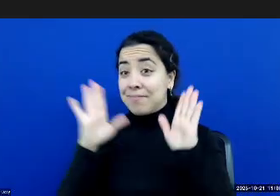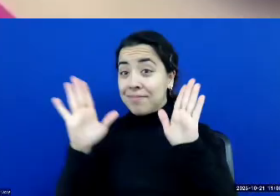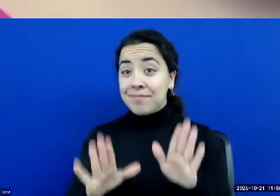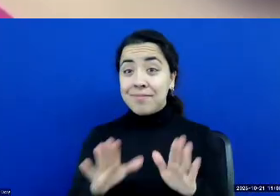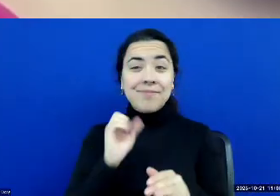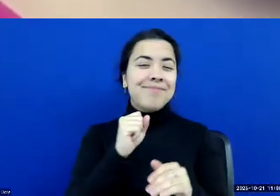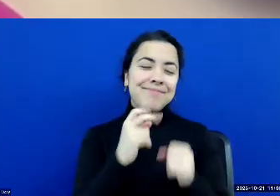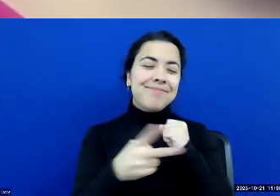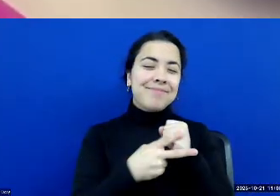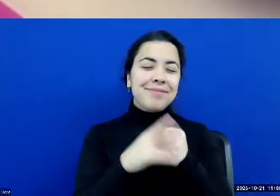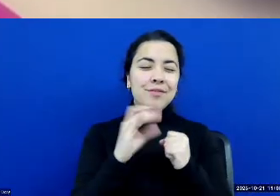Rachel Paul, IAAP: Make sure